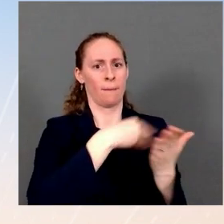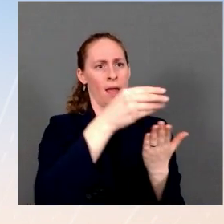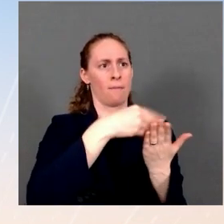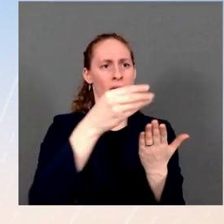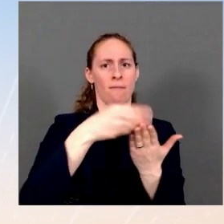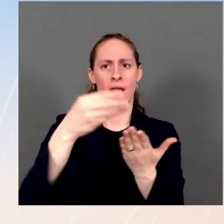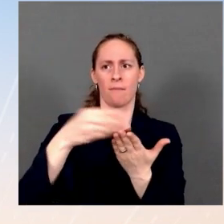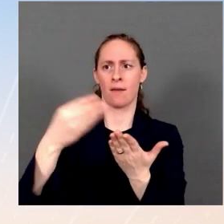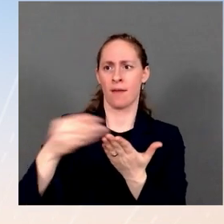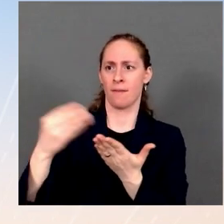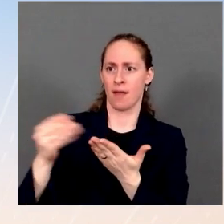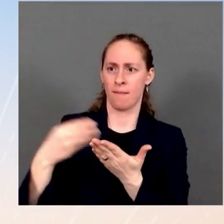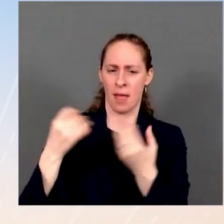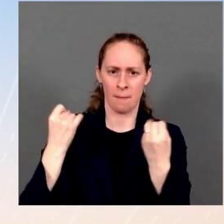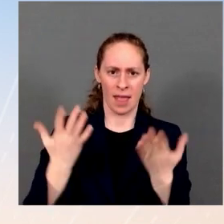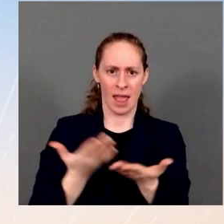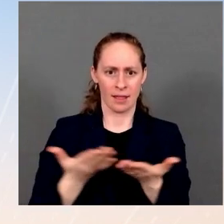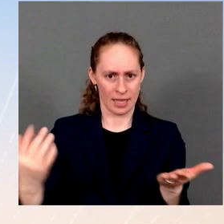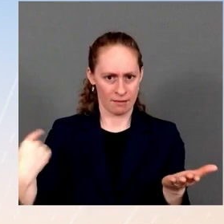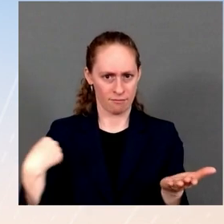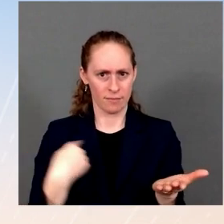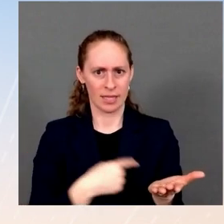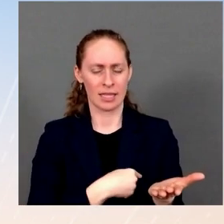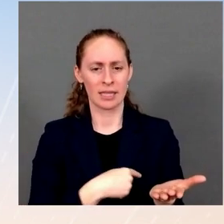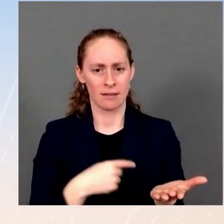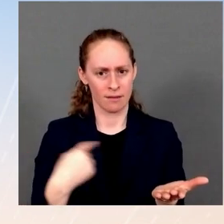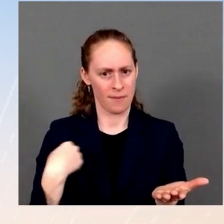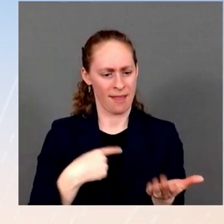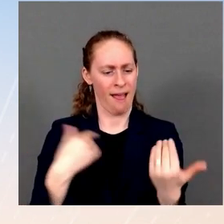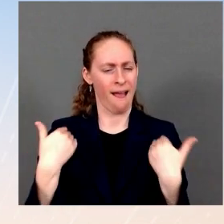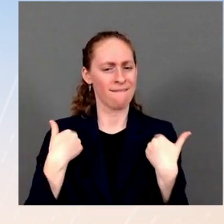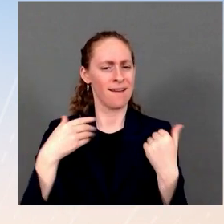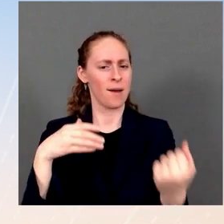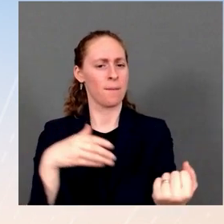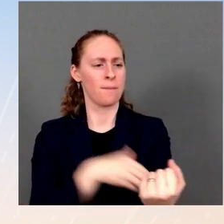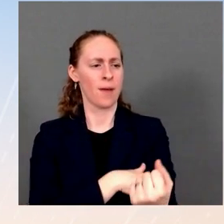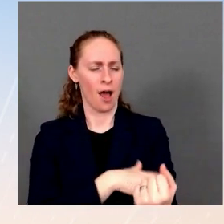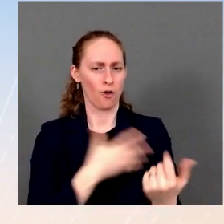in the building sector, even in clean materials, like clean steel and clean cement.